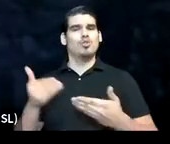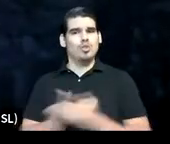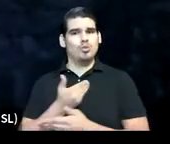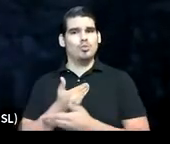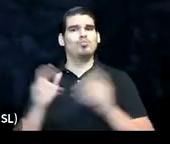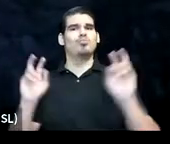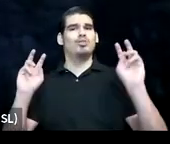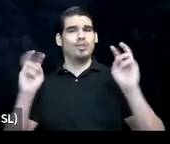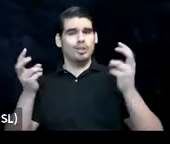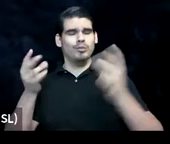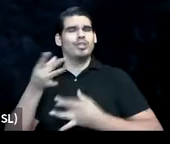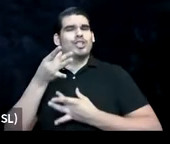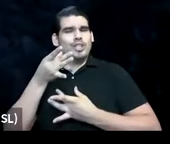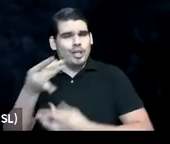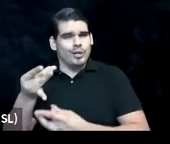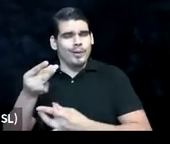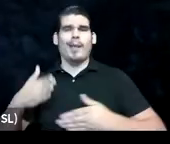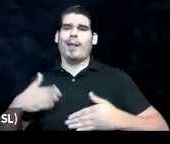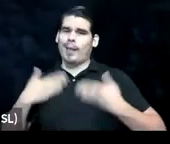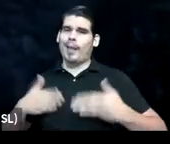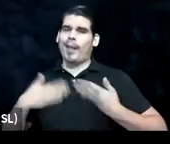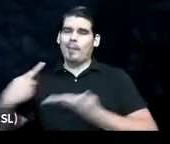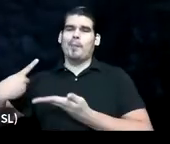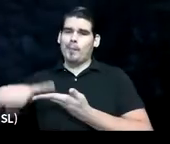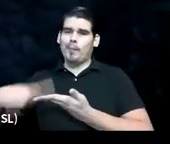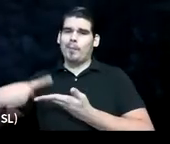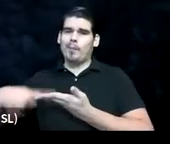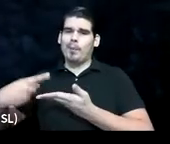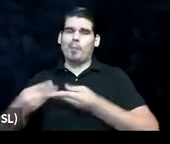And if you do, I think I have to ask you to unmute so you can go ahead and raise your hand.